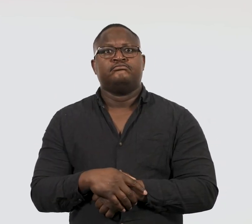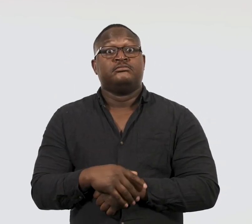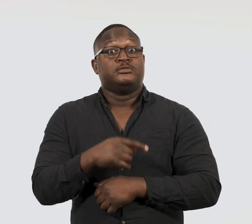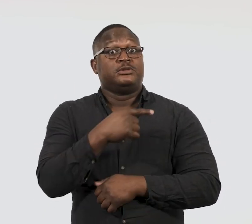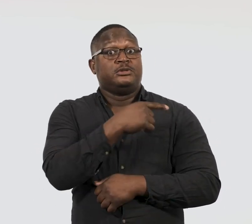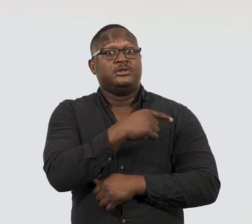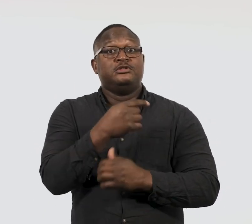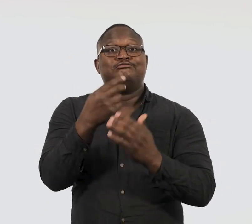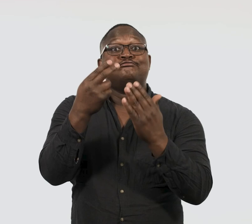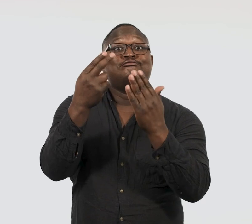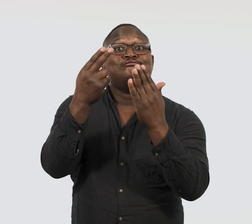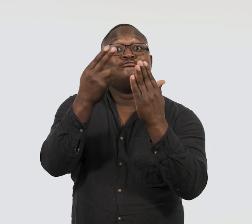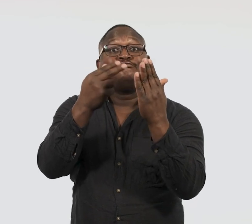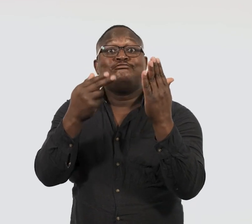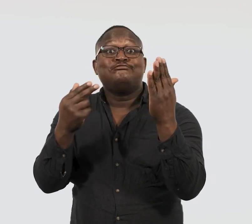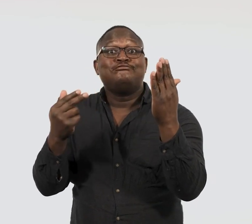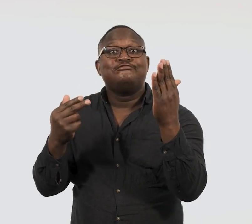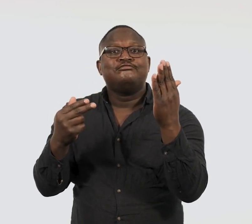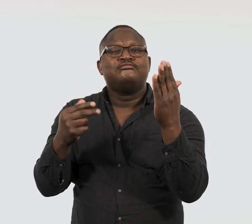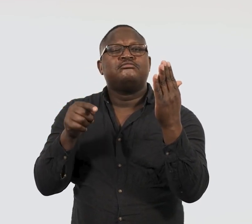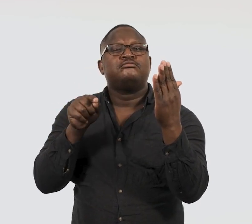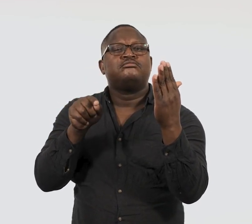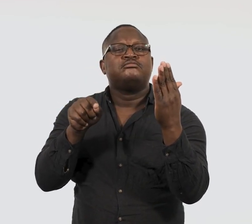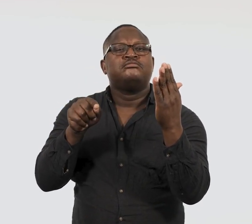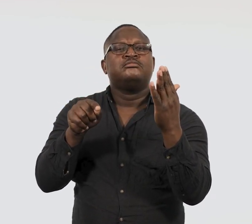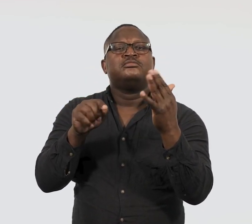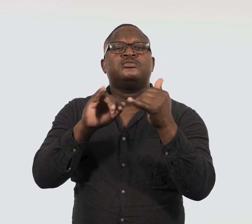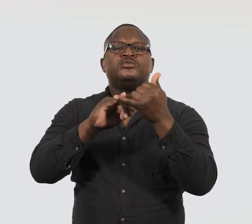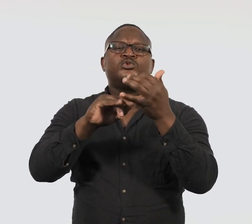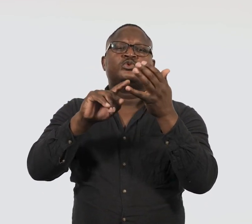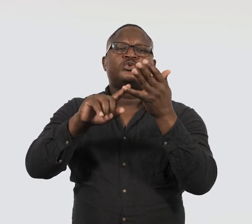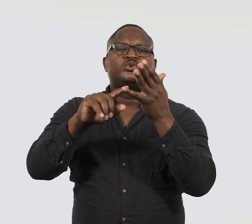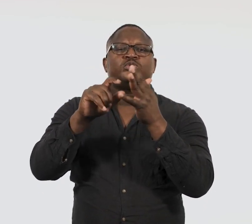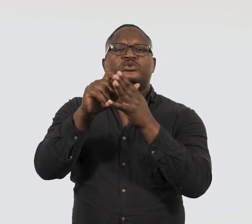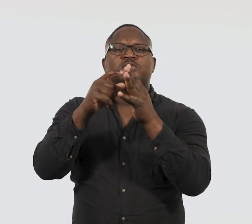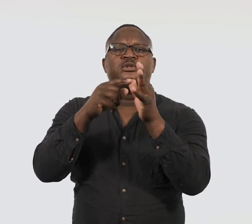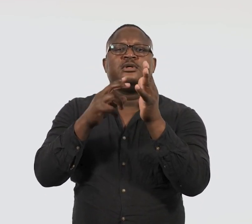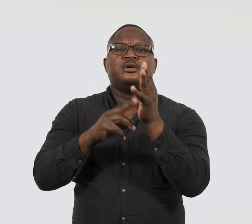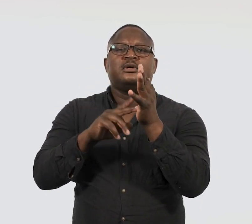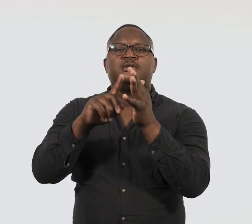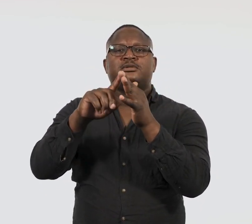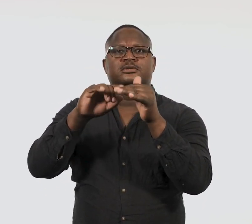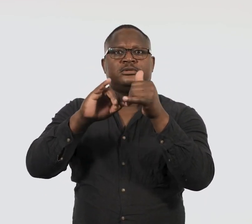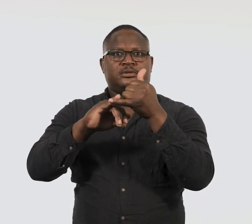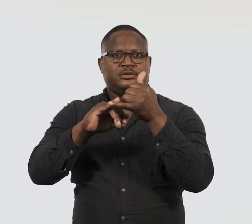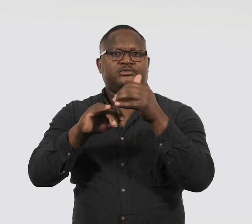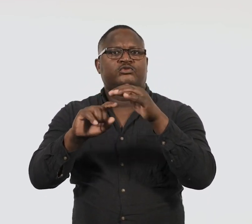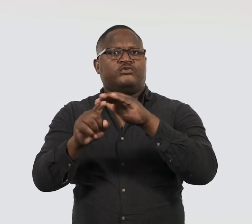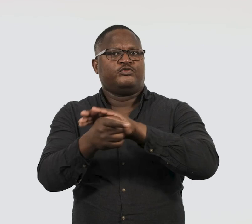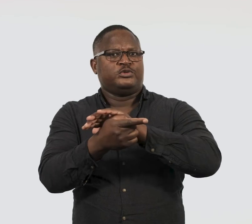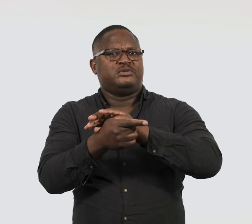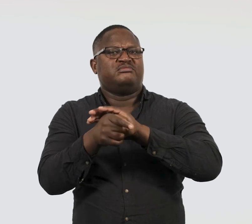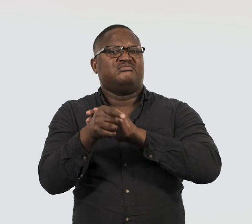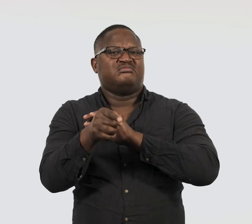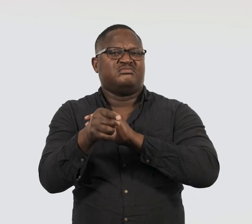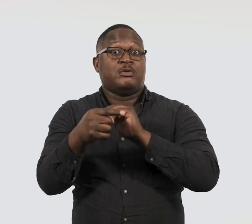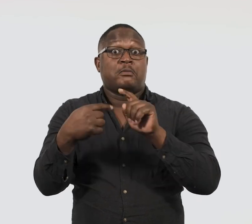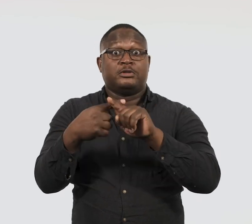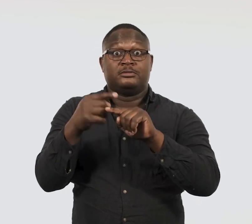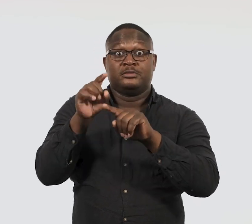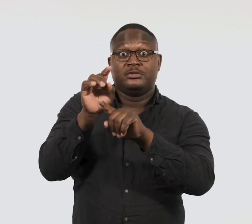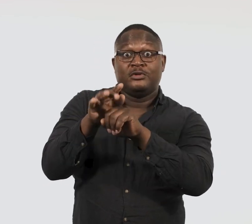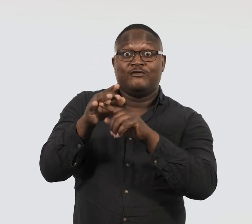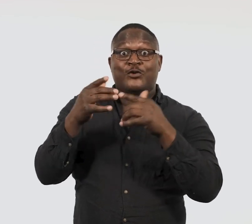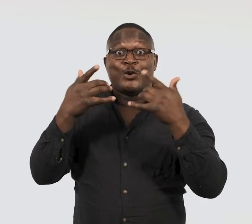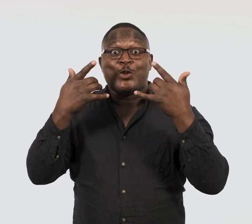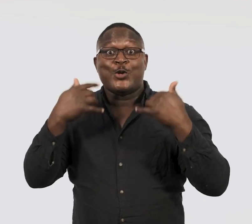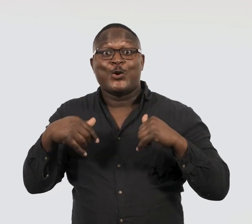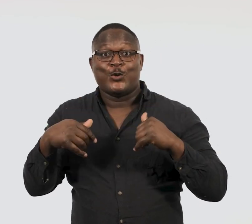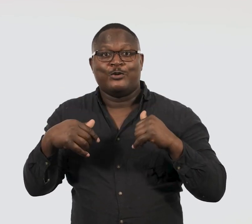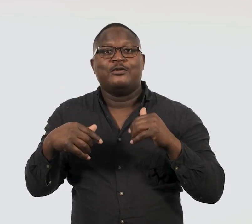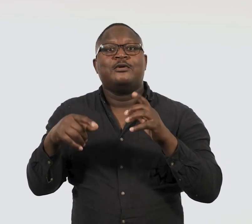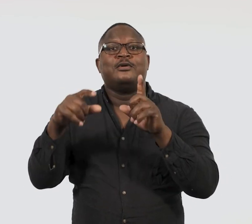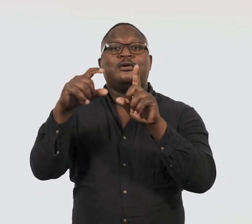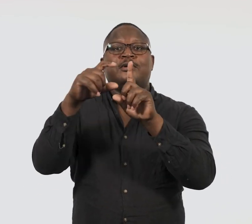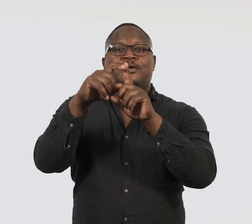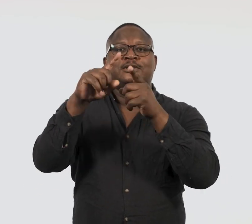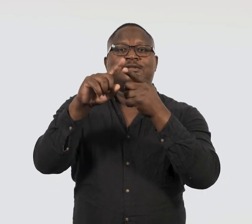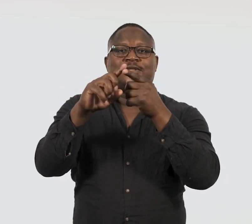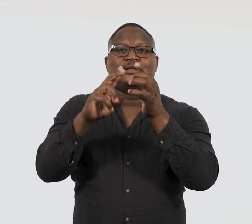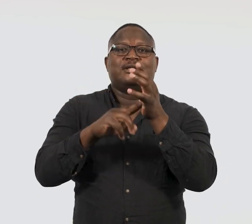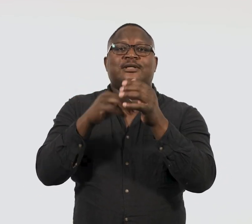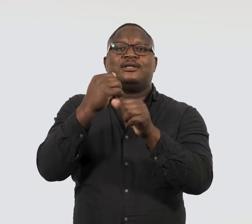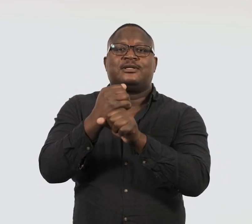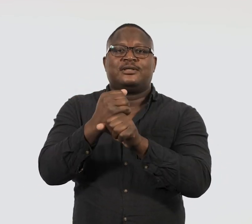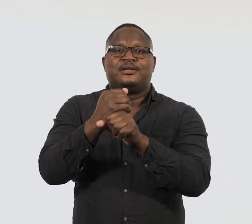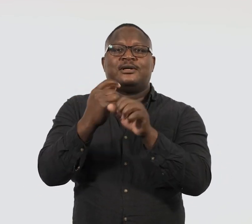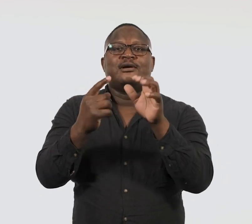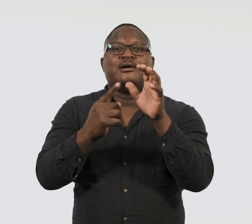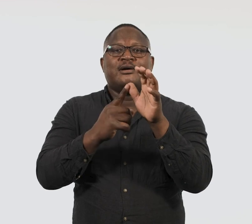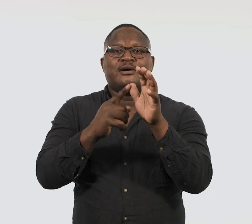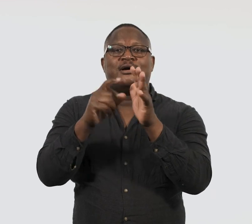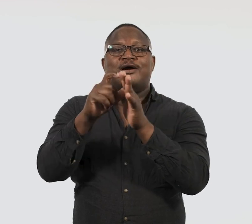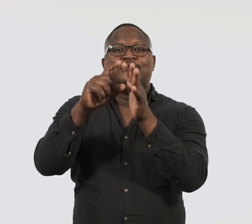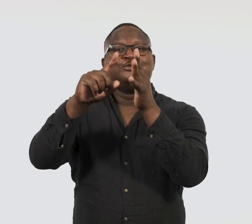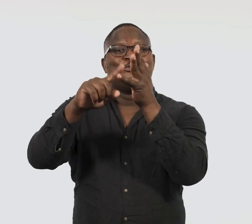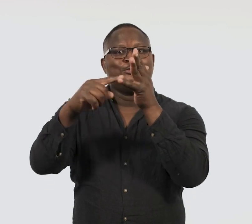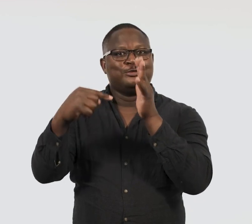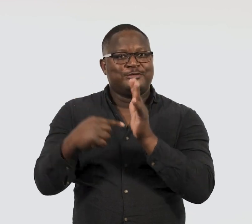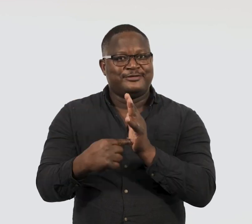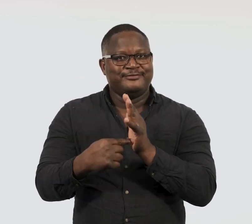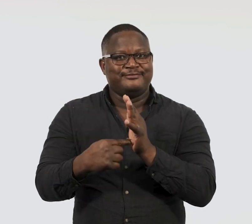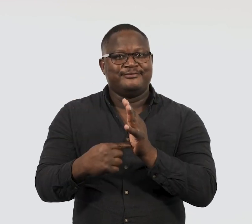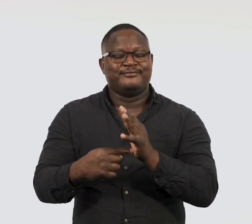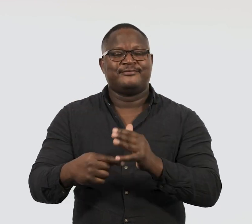with a portrait of Sudanese refugee and lawyer Deng Adut.